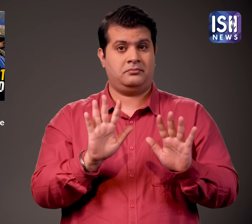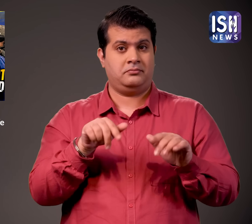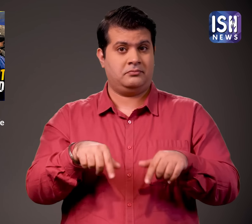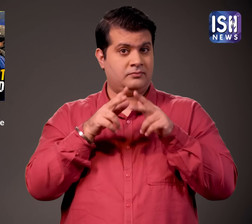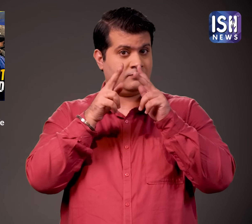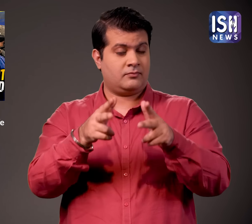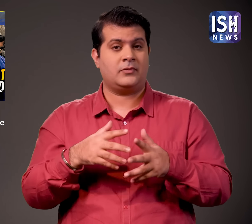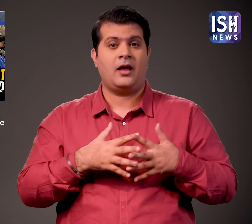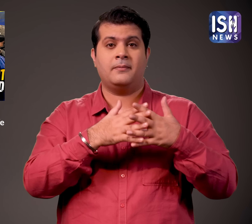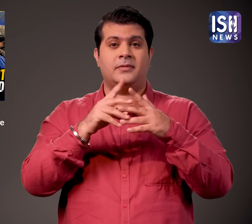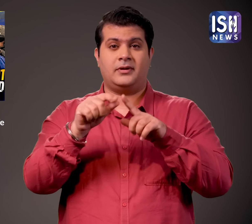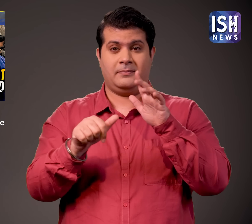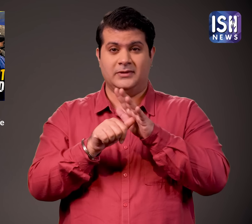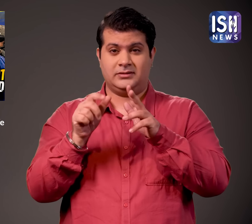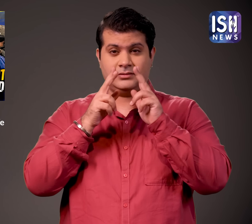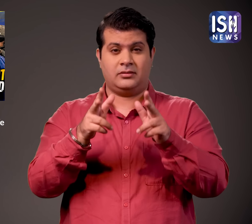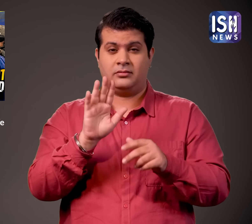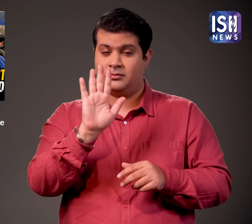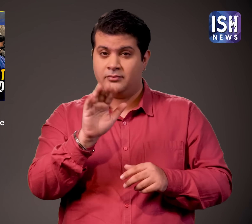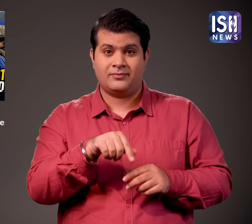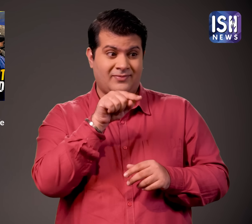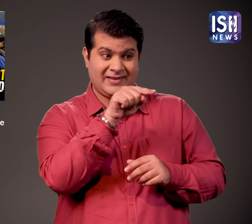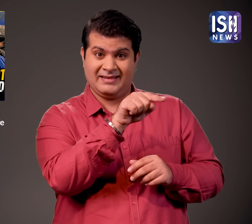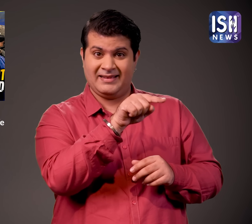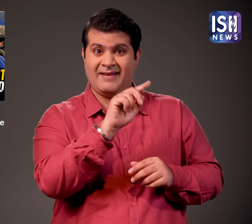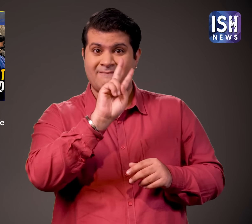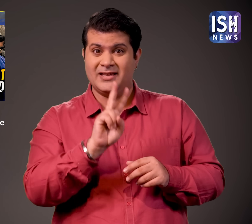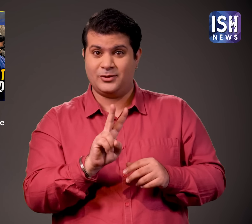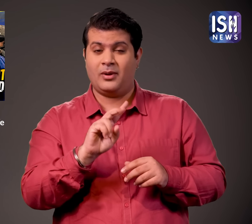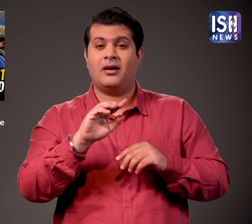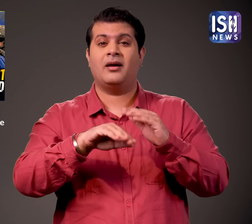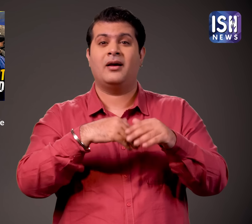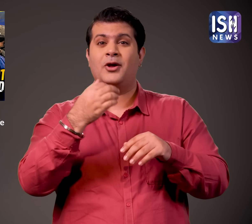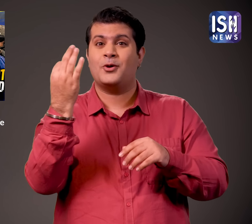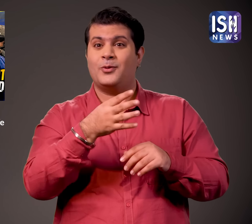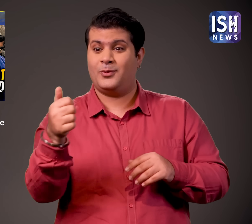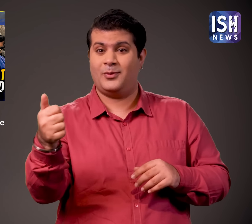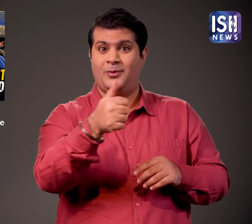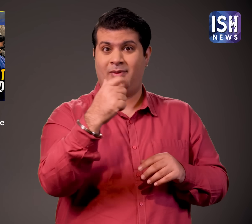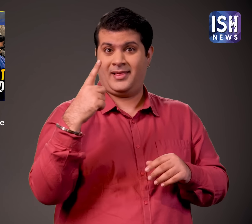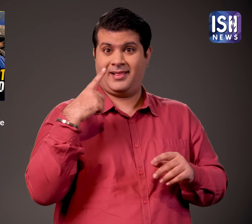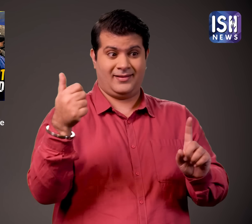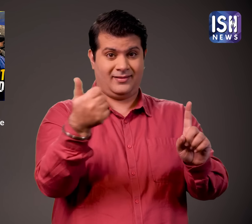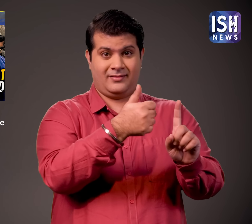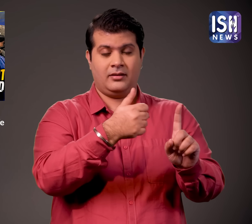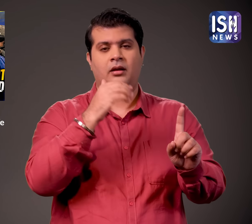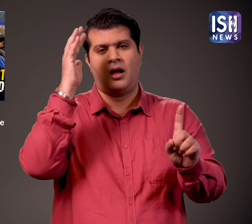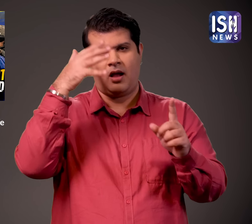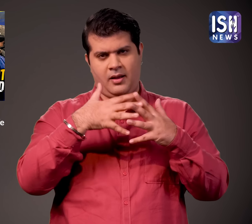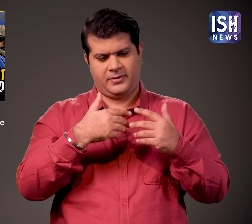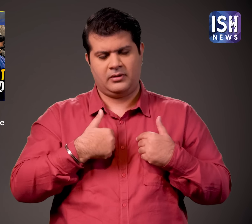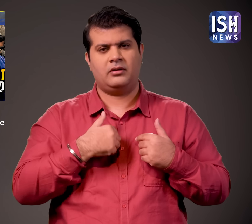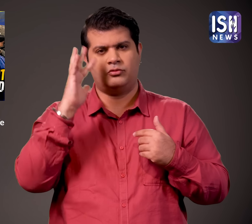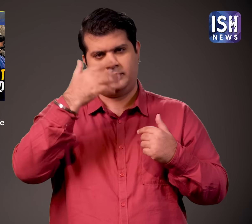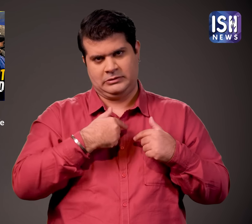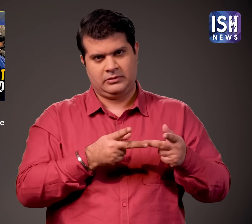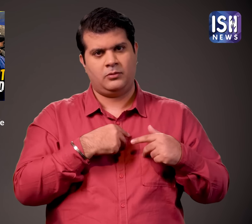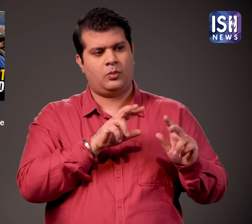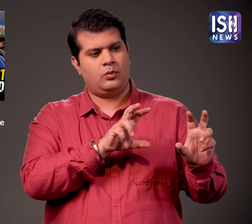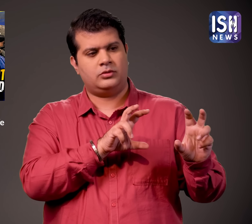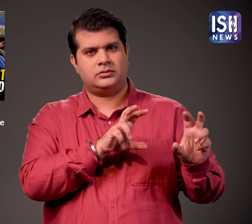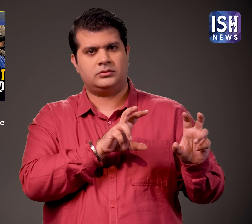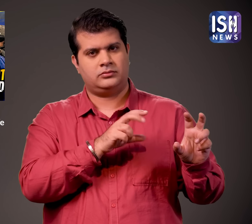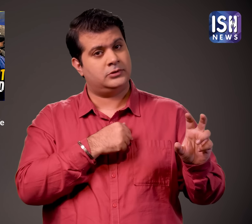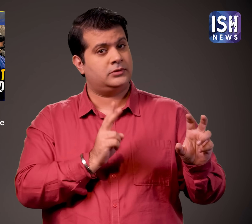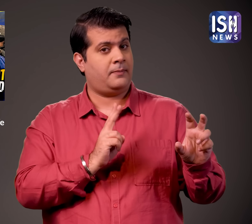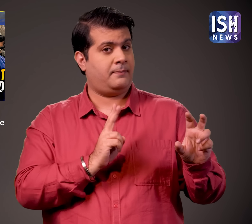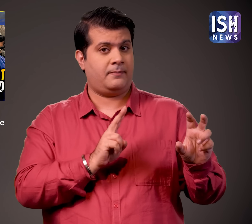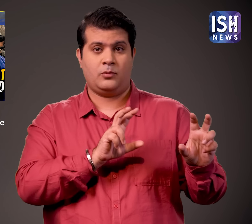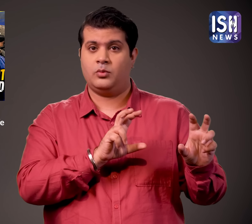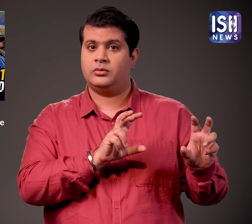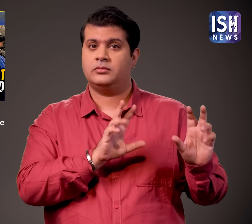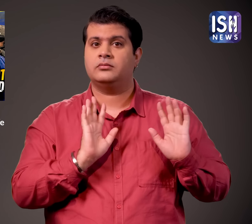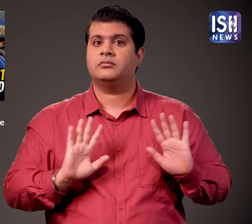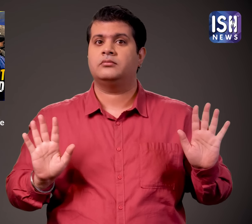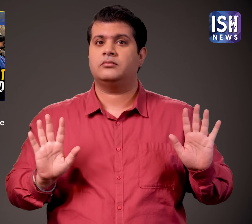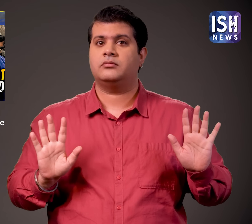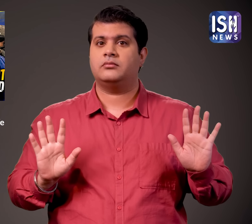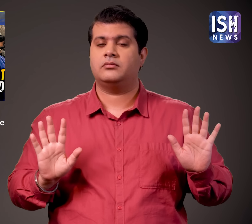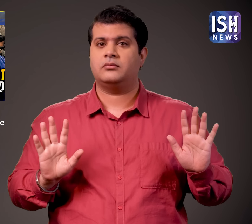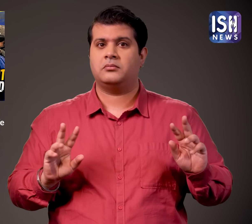President Trump said that Venezuela would be run by the United States under his leadership until a new leader is selected.